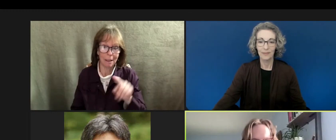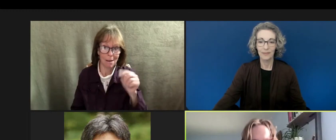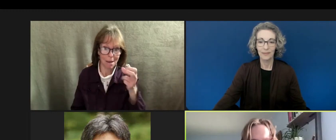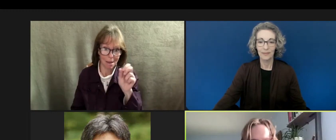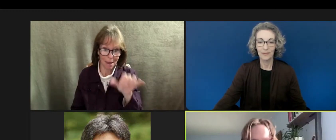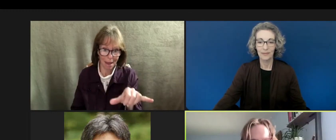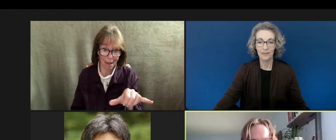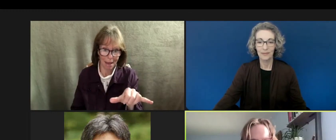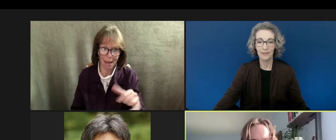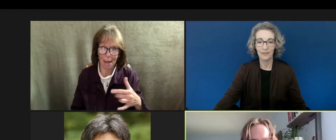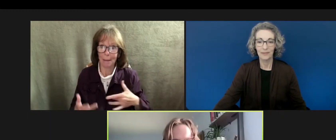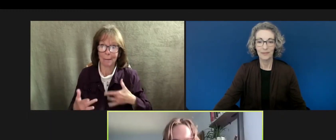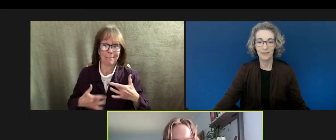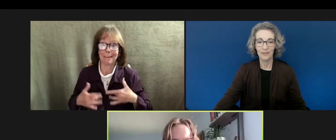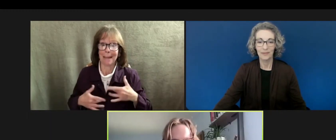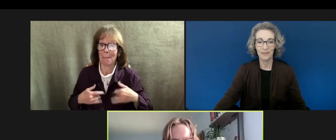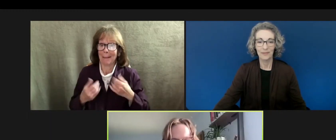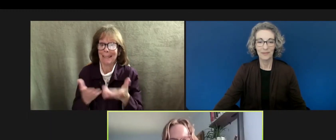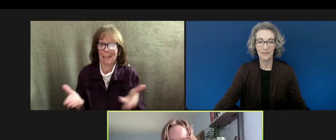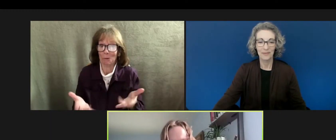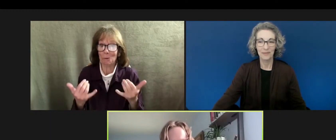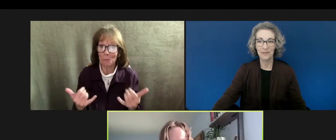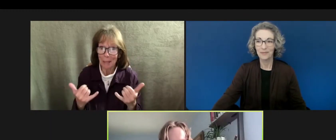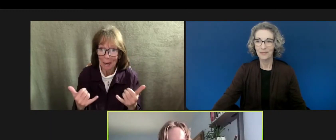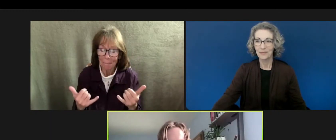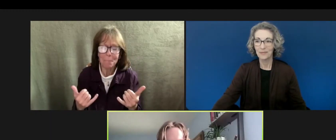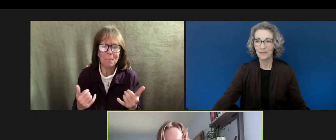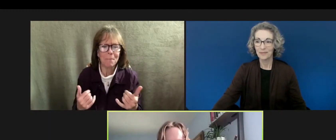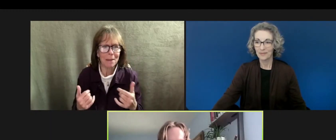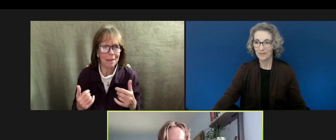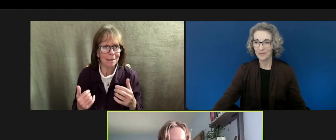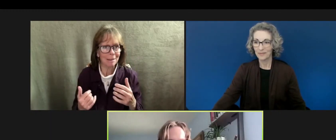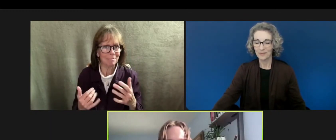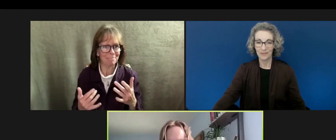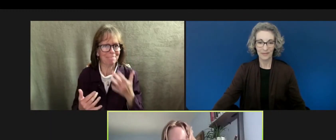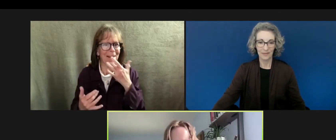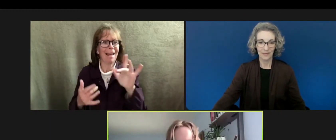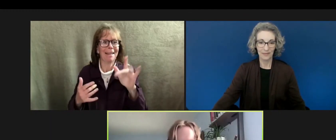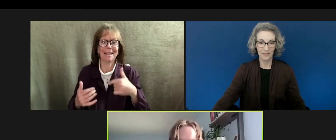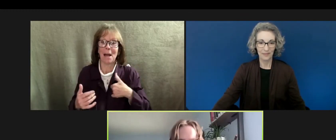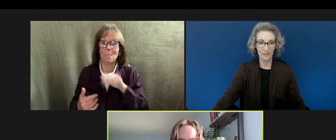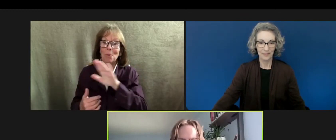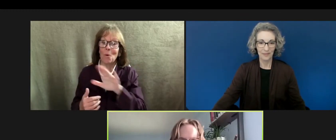excited to be with you here today. I get to be your host/ guide for